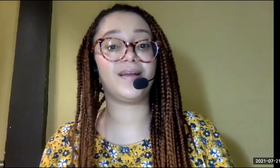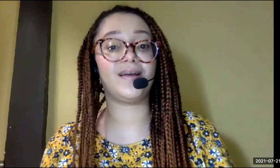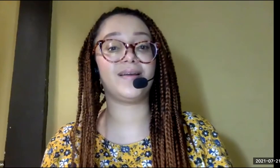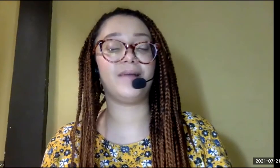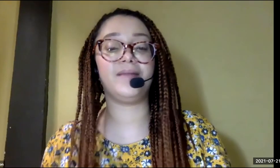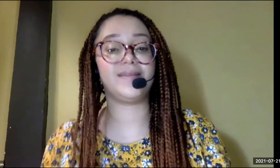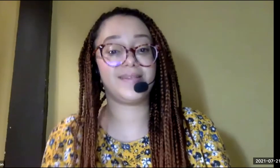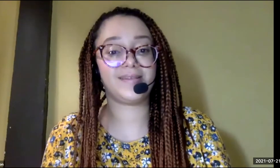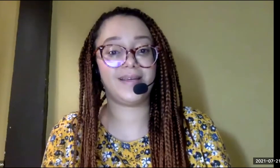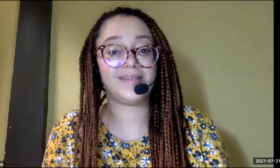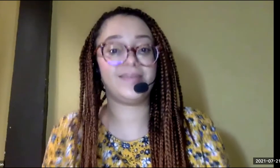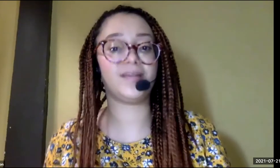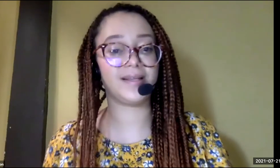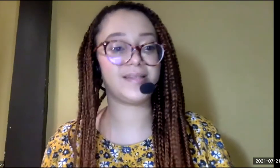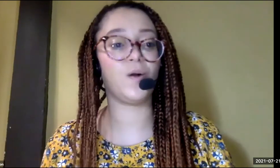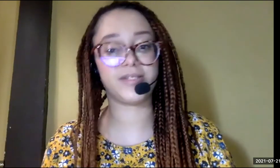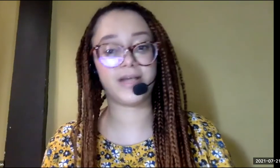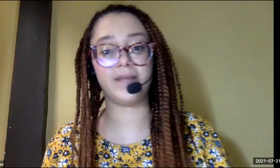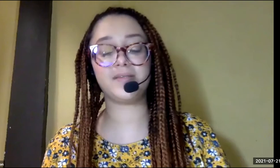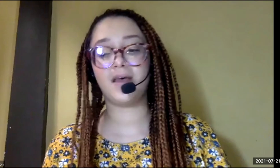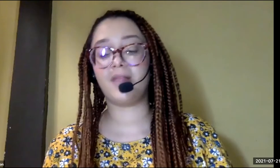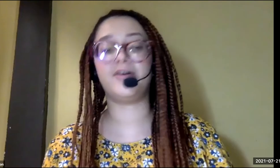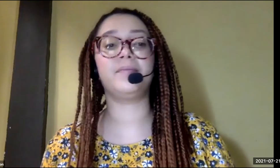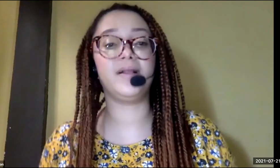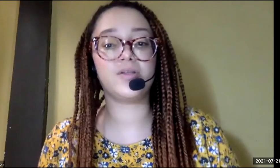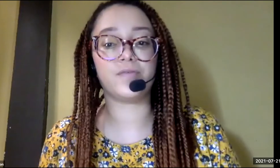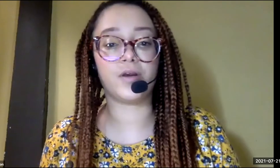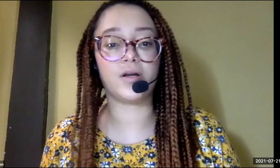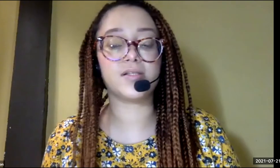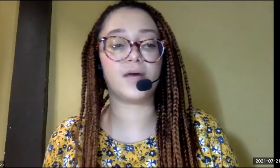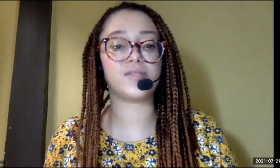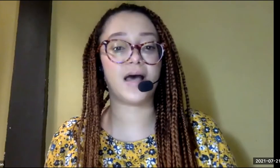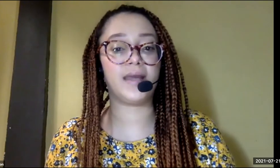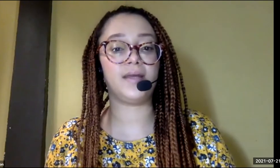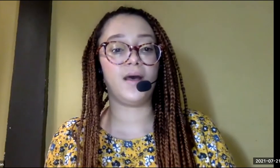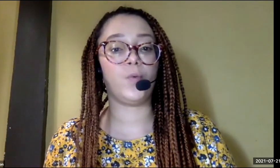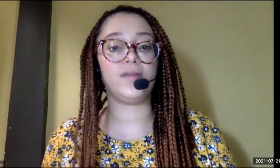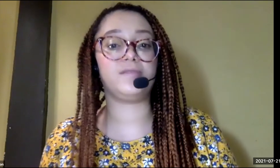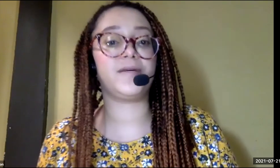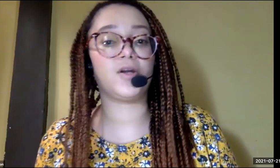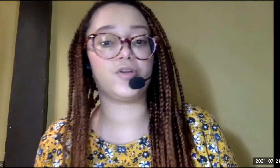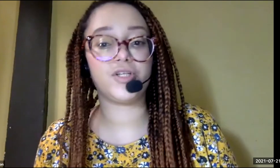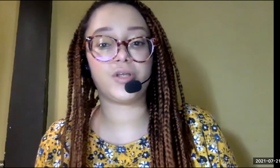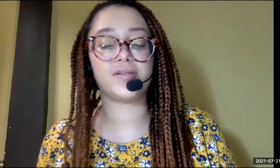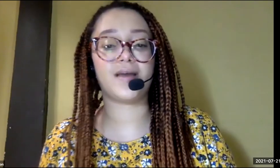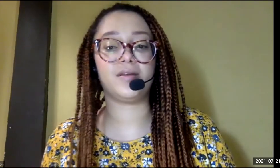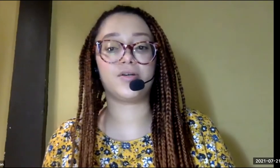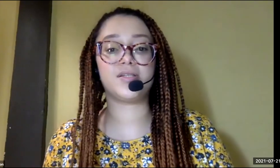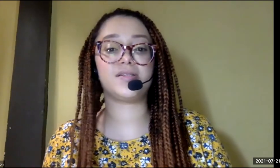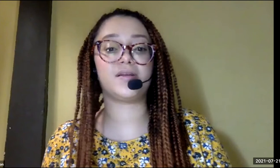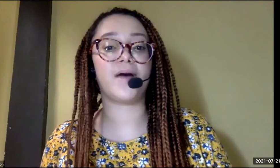started with activism and had the opportunity to express myself and to find my own tools. But it's not like